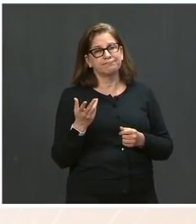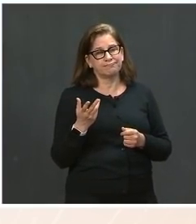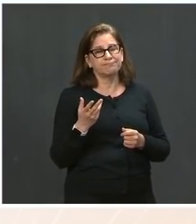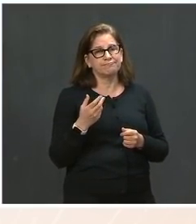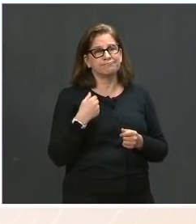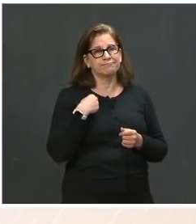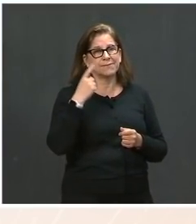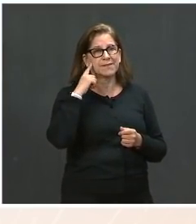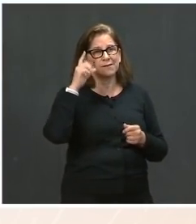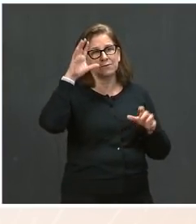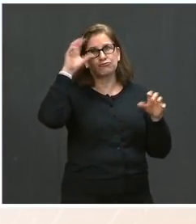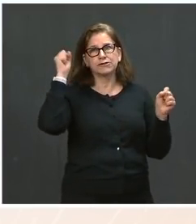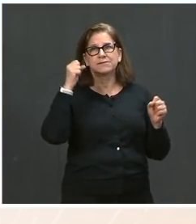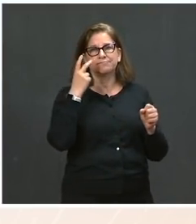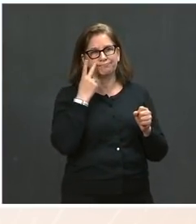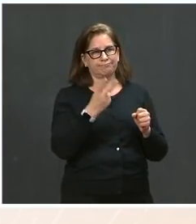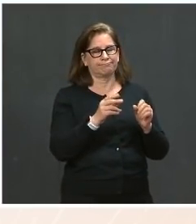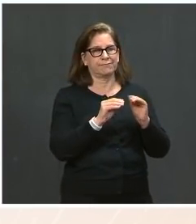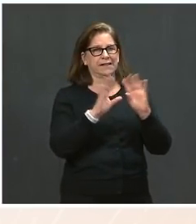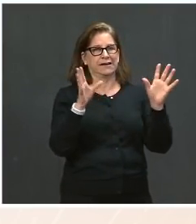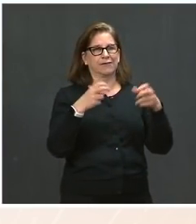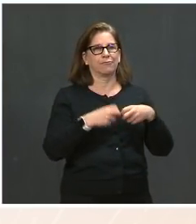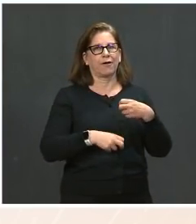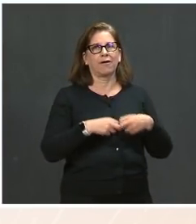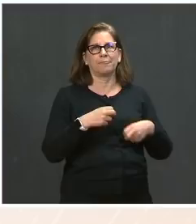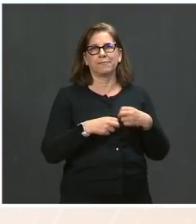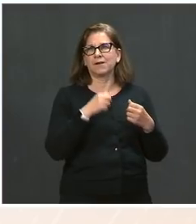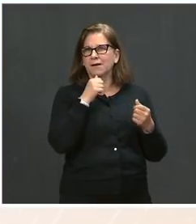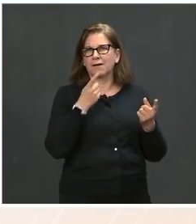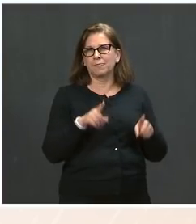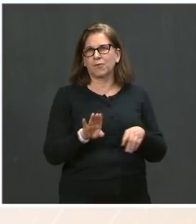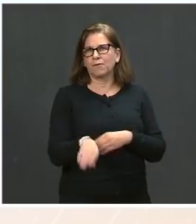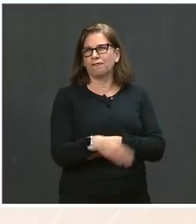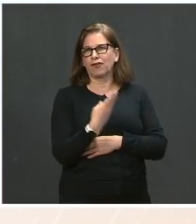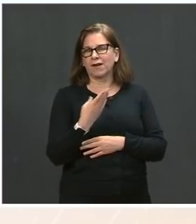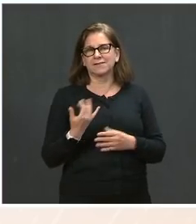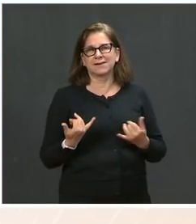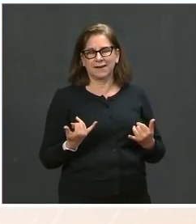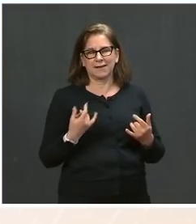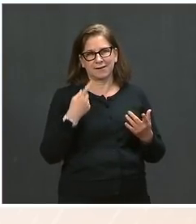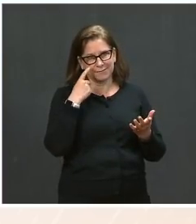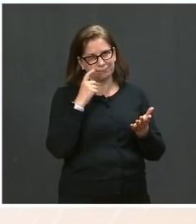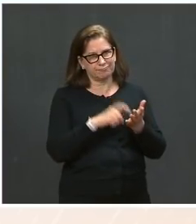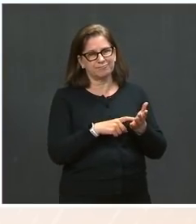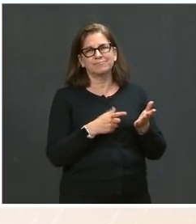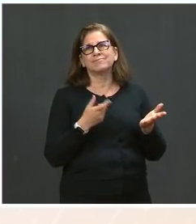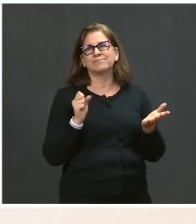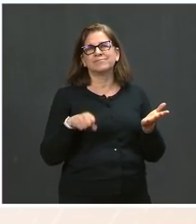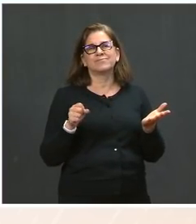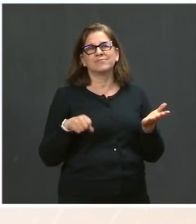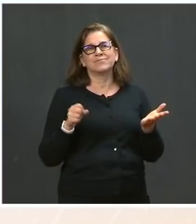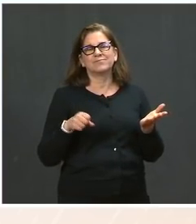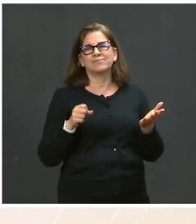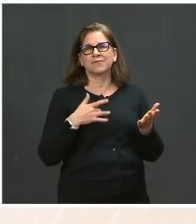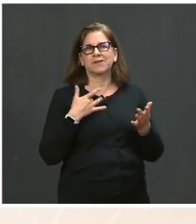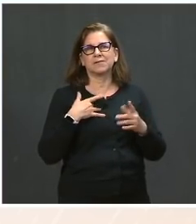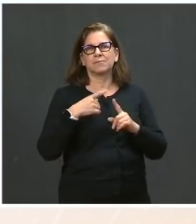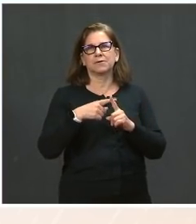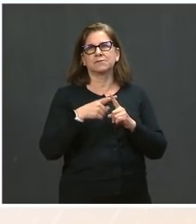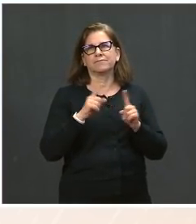that we won't solve overnight, so yes. He sees and is encouraged by the actions that we've seen across states.